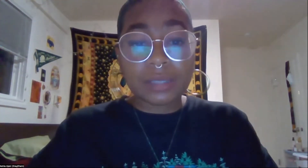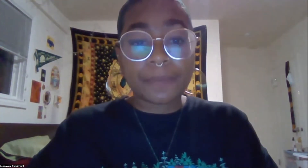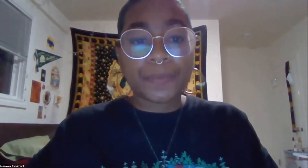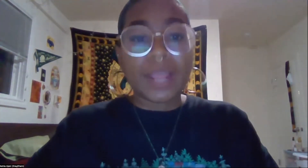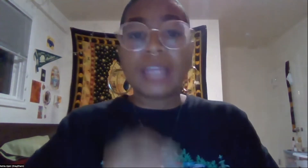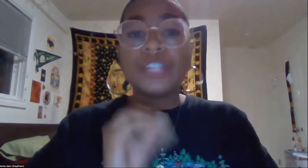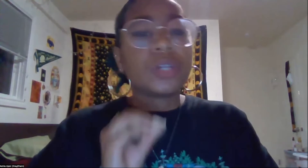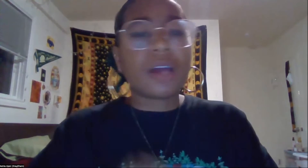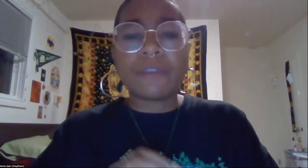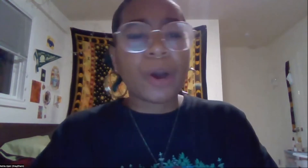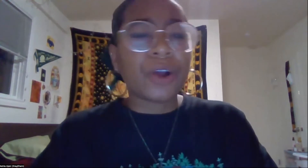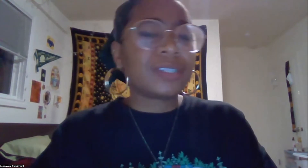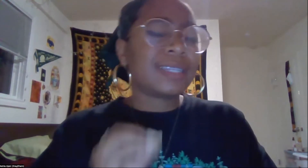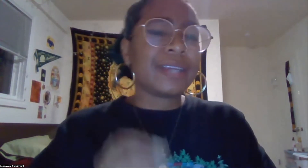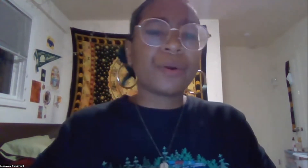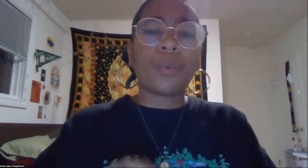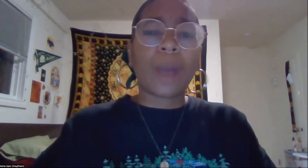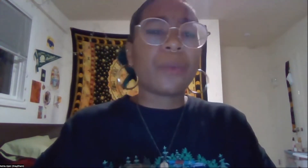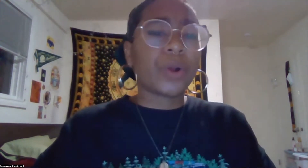I need you to love the parts this narrow white world